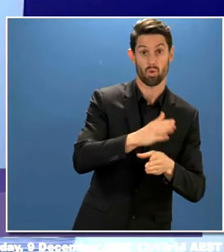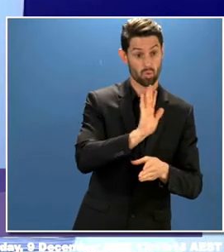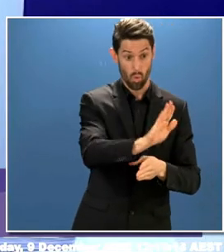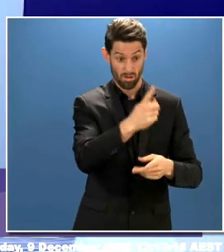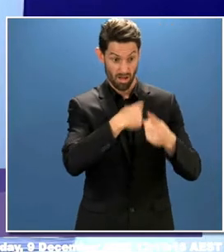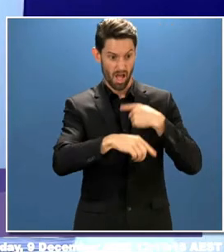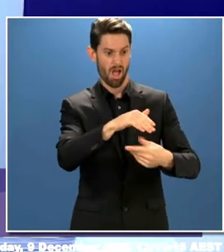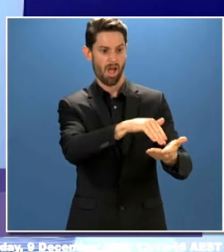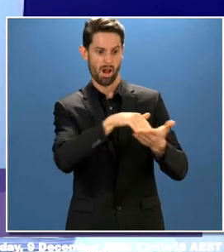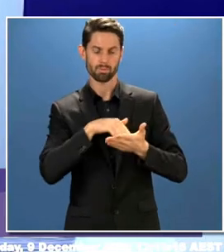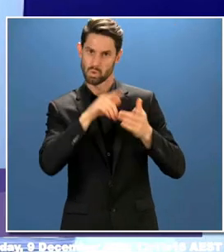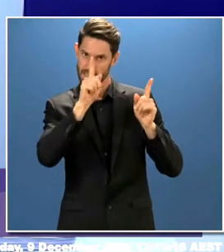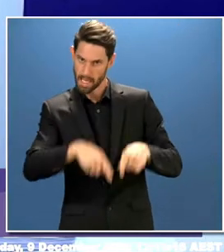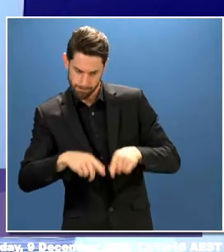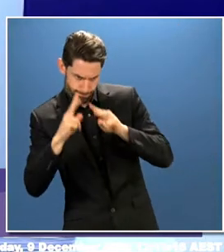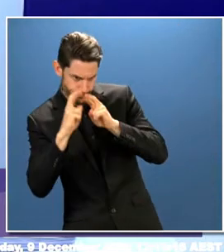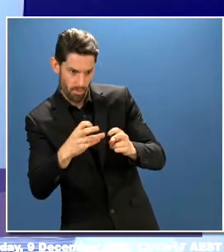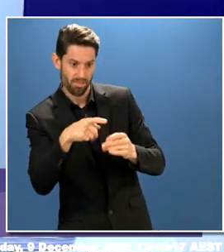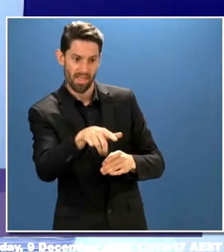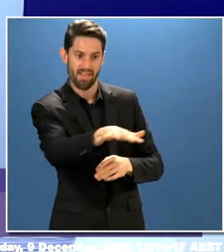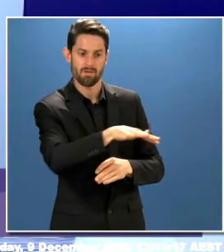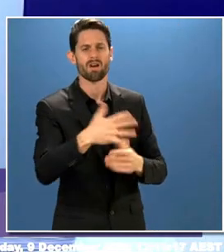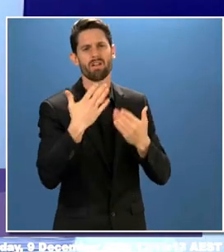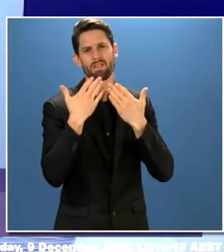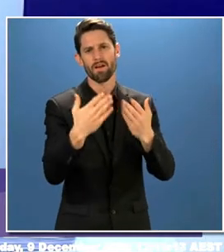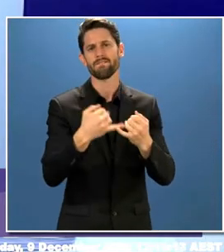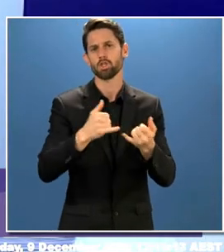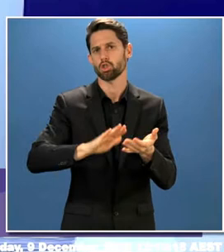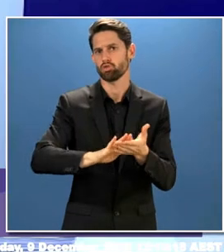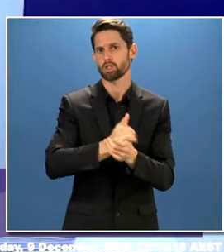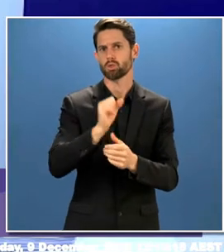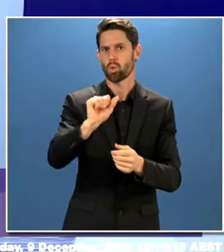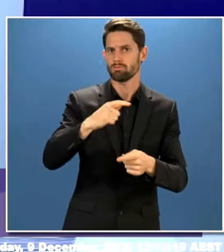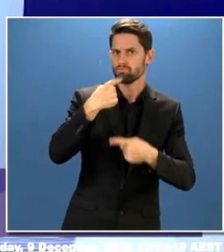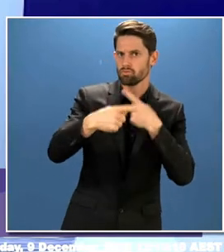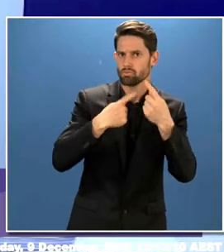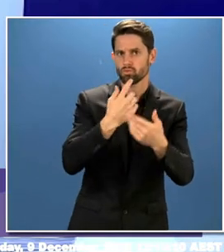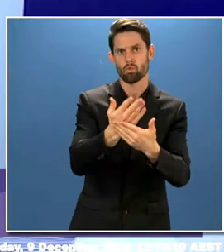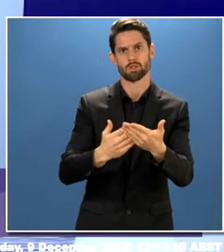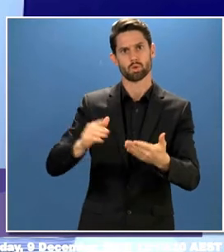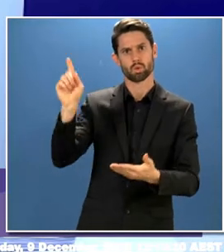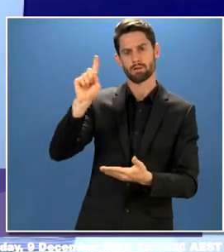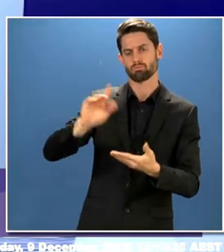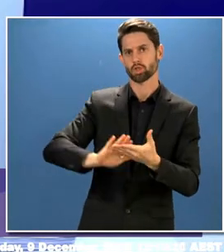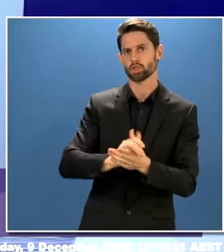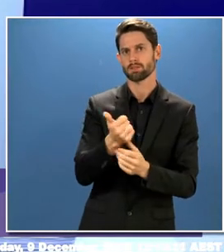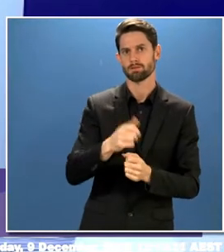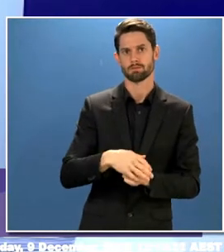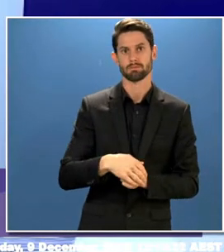So thank you very much. We greatly appreciate for your contribution to the work of Royal Commission. Thank you, Commissioner.